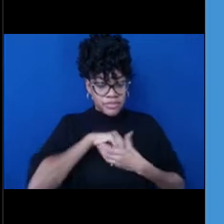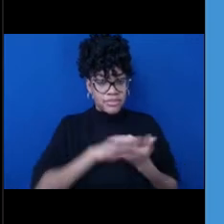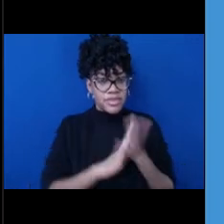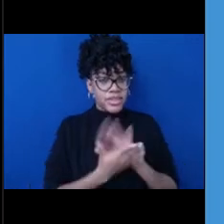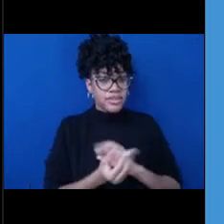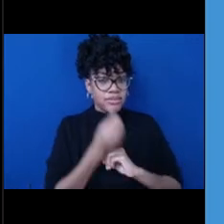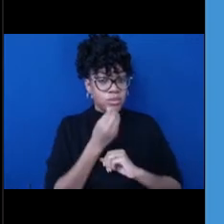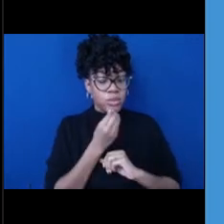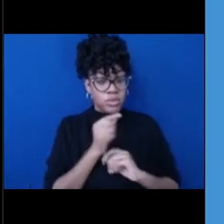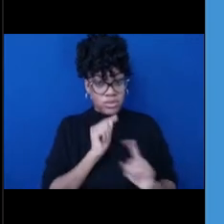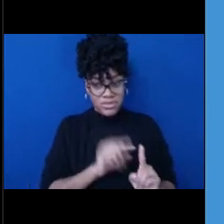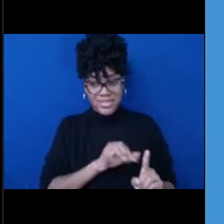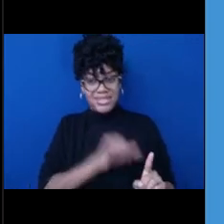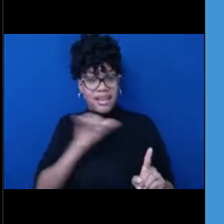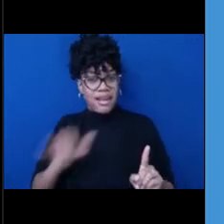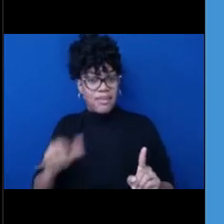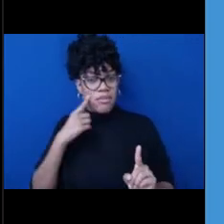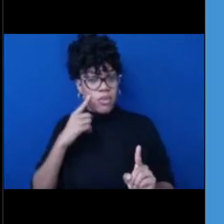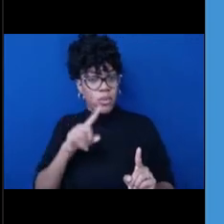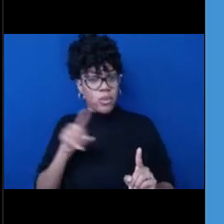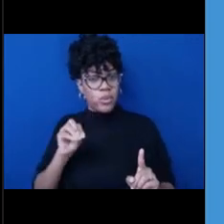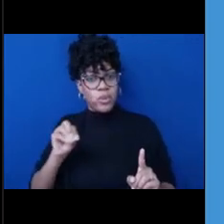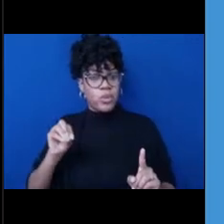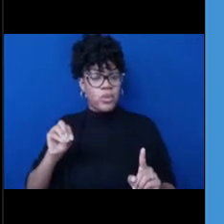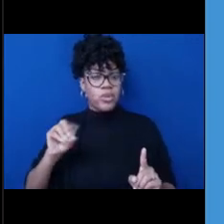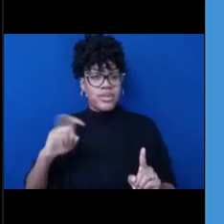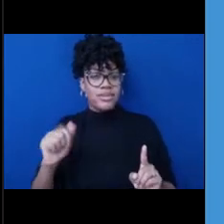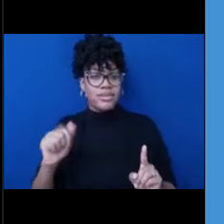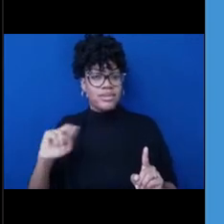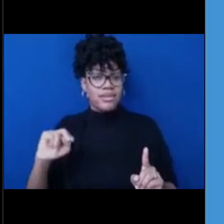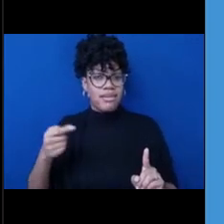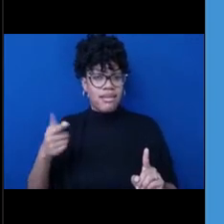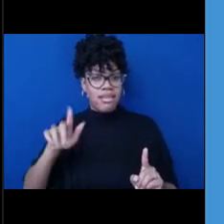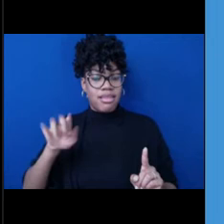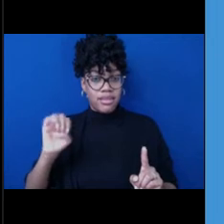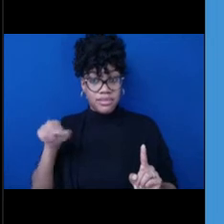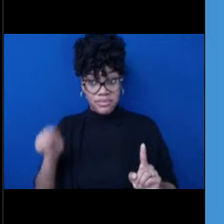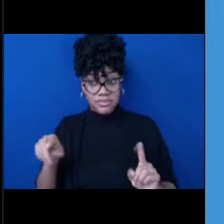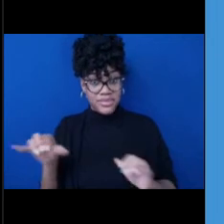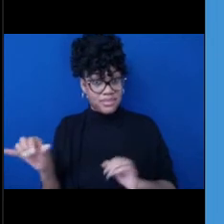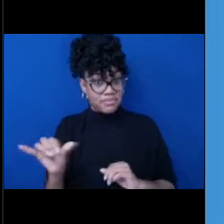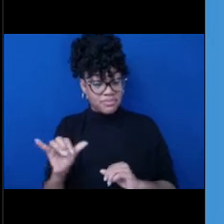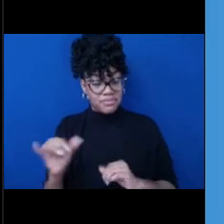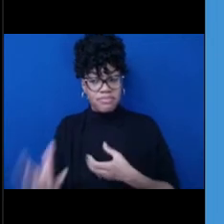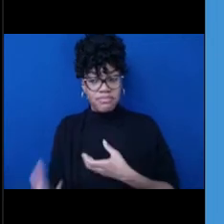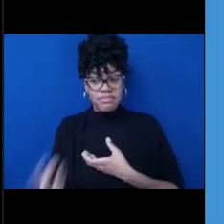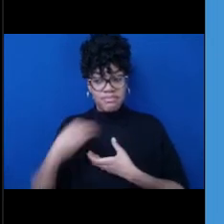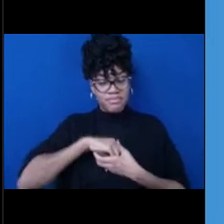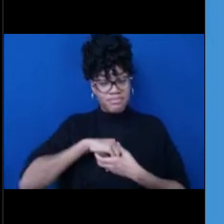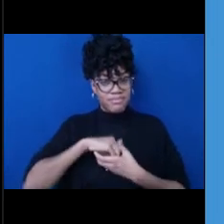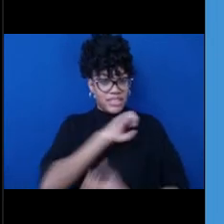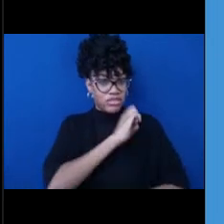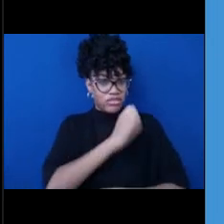a place to live and to be protected, the zooxanthellae gives almost all of its sun food